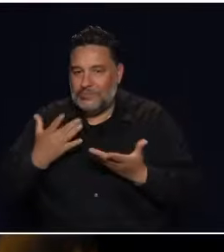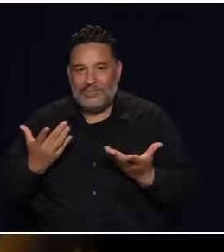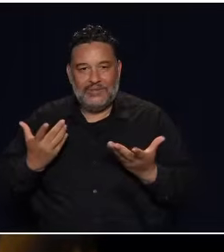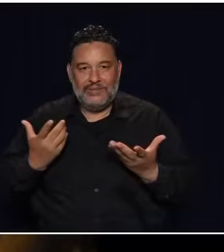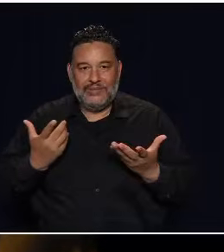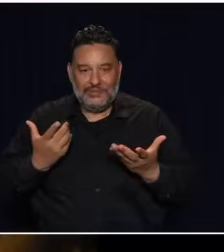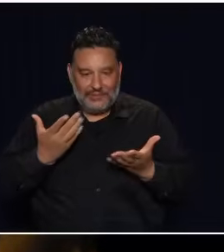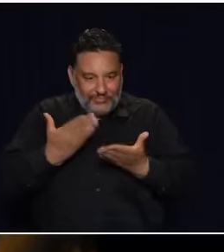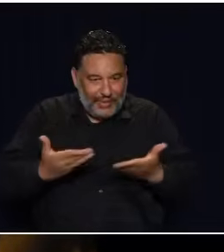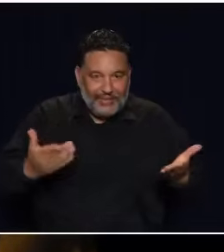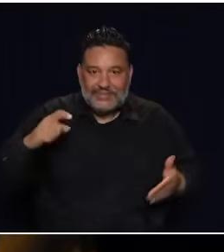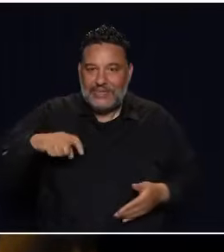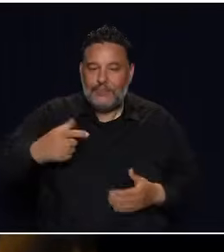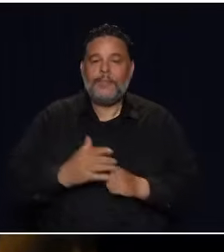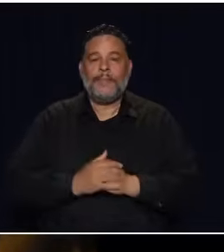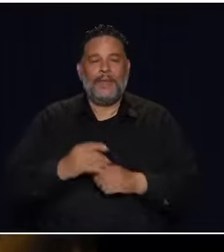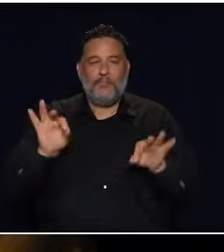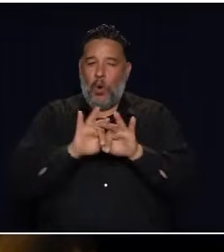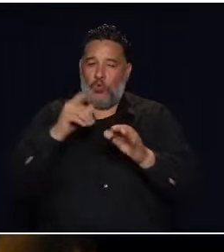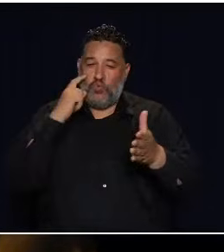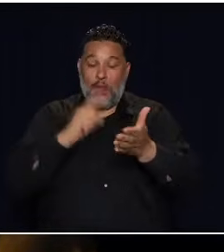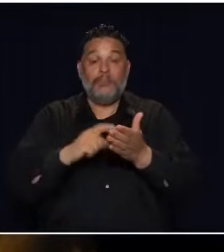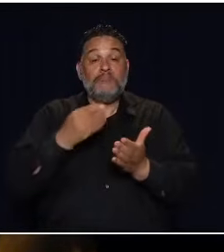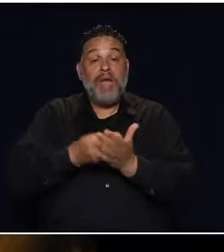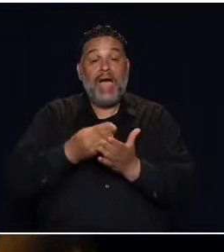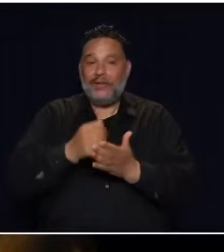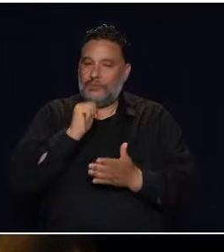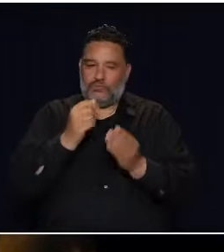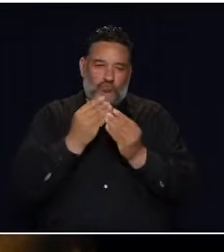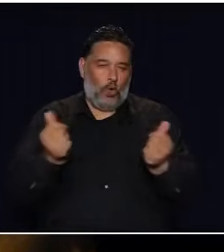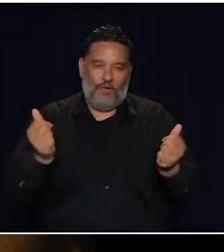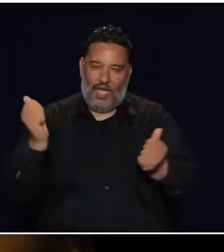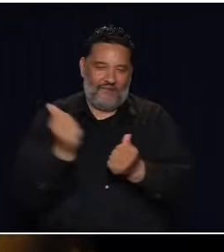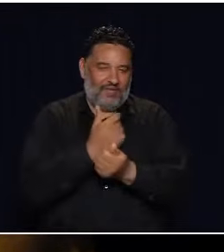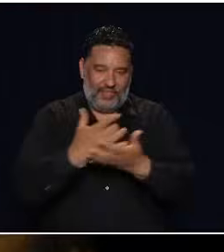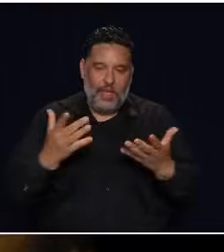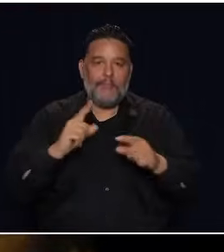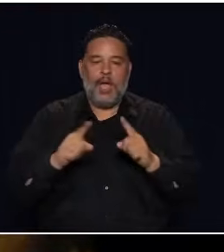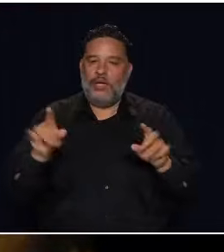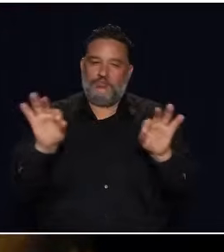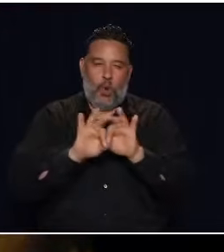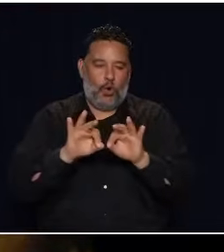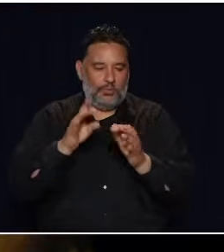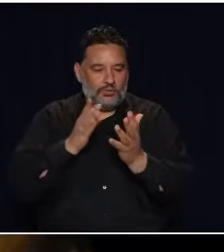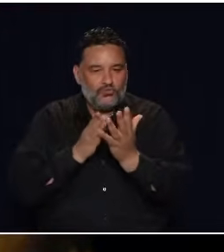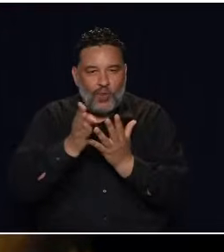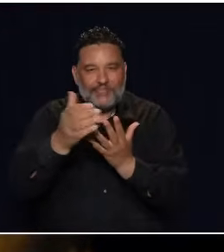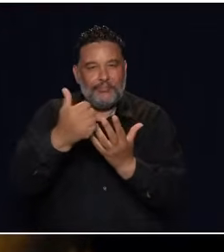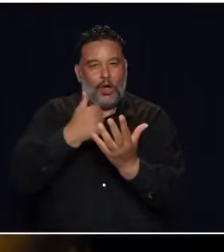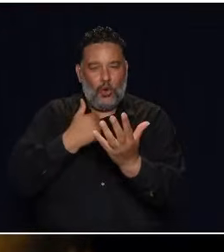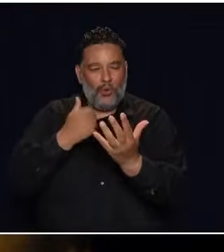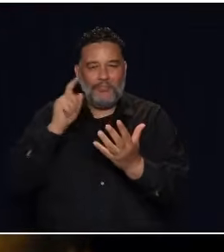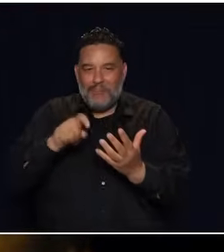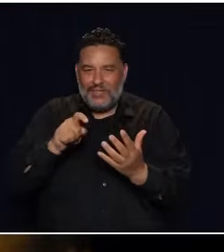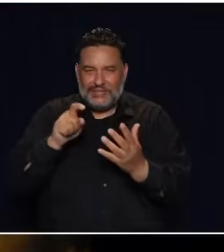TEACHER -- LINE. WE CAN REUSE THOSE FUNDS TO GIVE